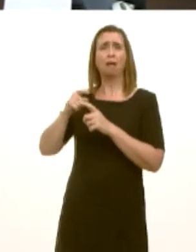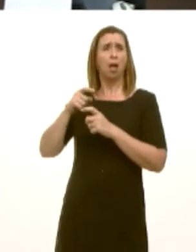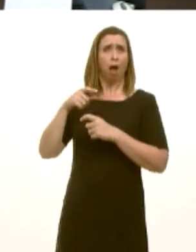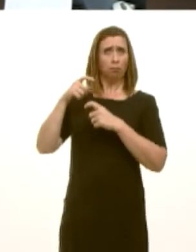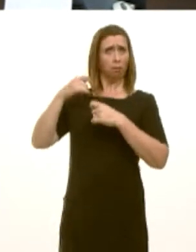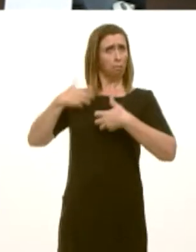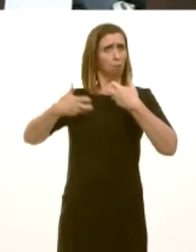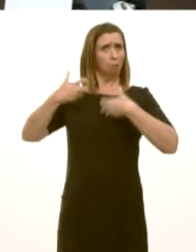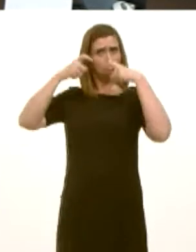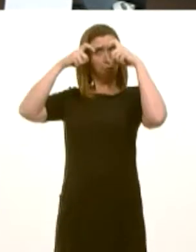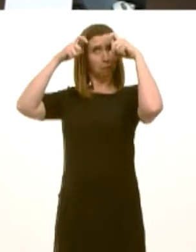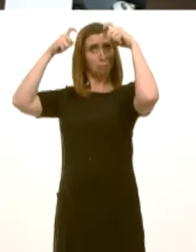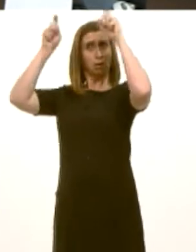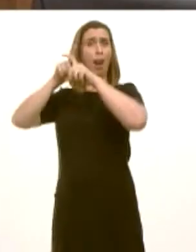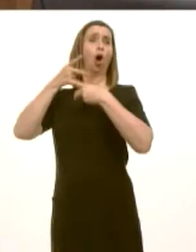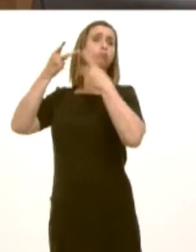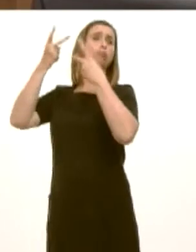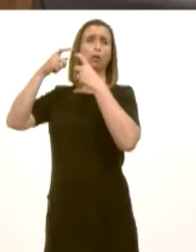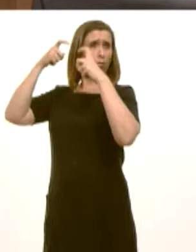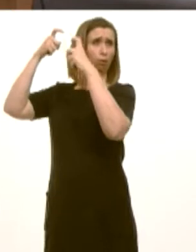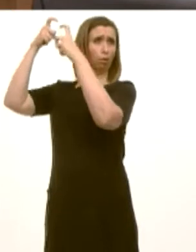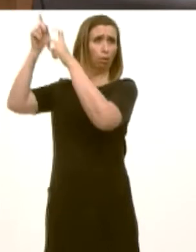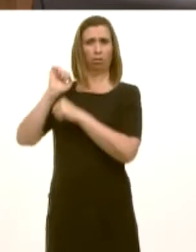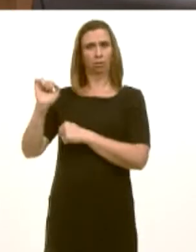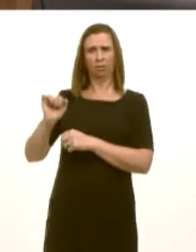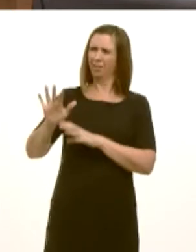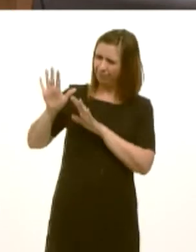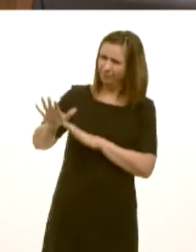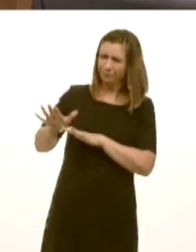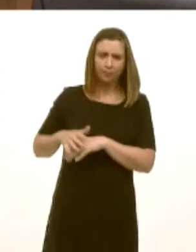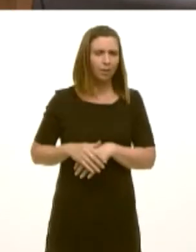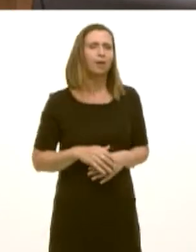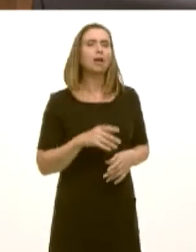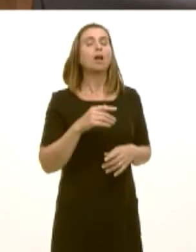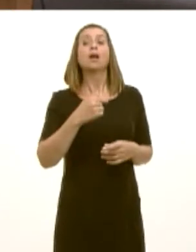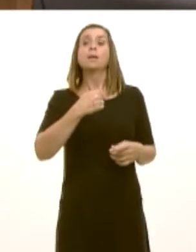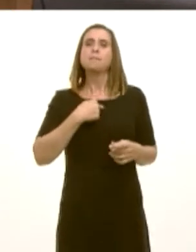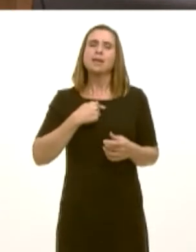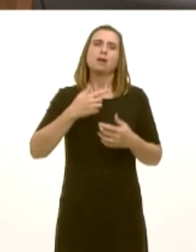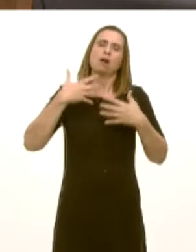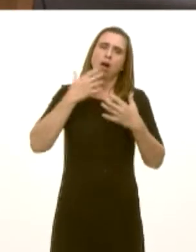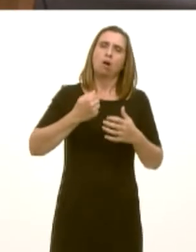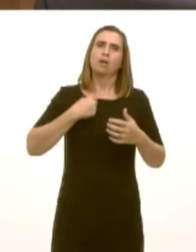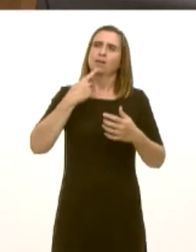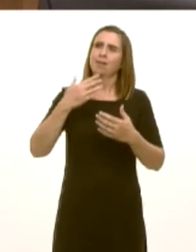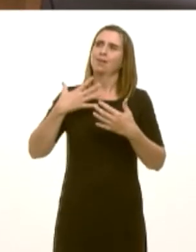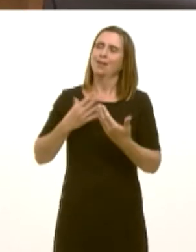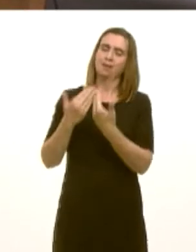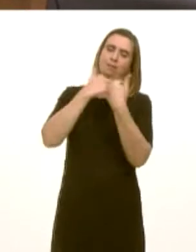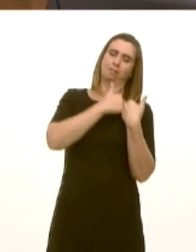Carwyn Jones: As far as the point that he makes, he's right. Iíve spent much of my time arguing for the devolution of power to the people of Wales